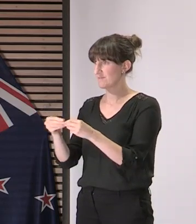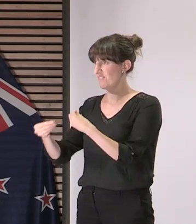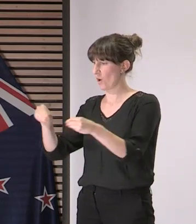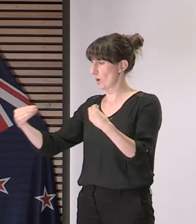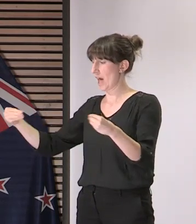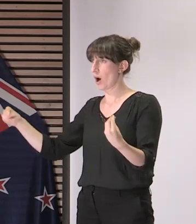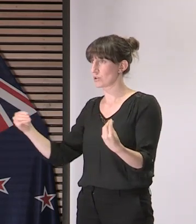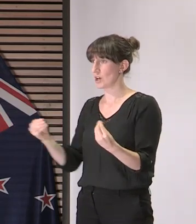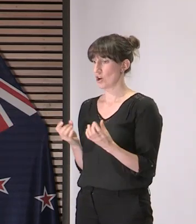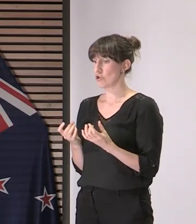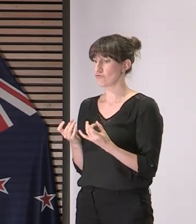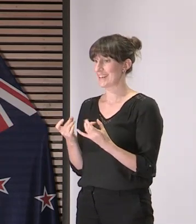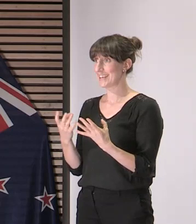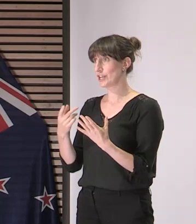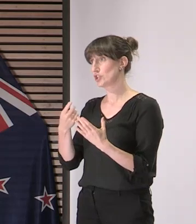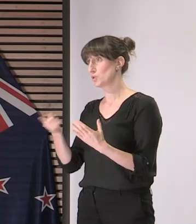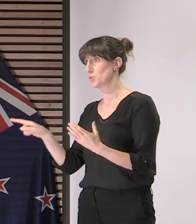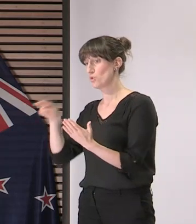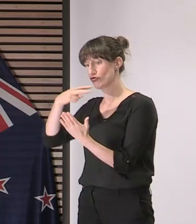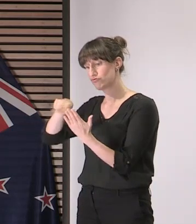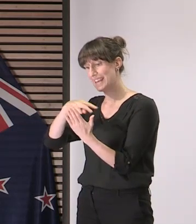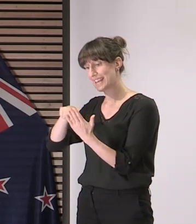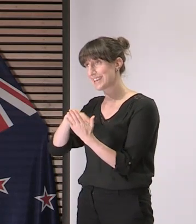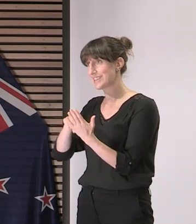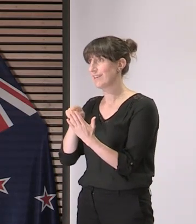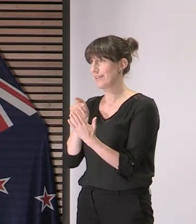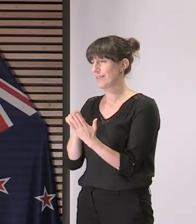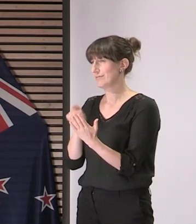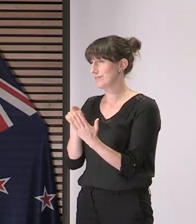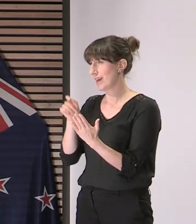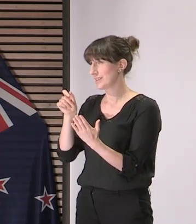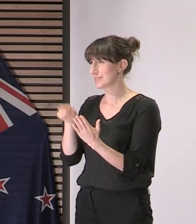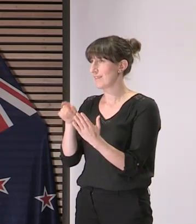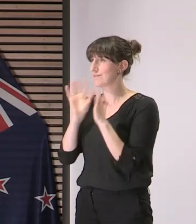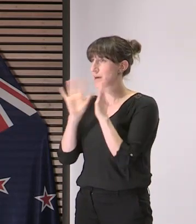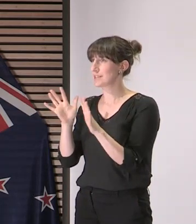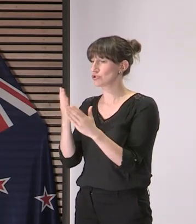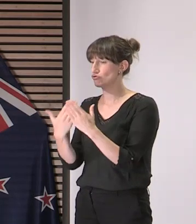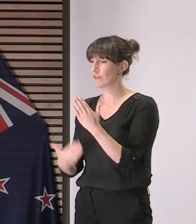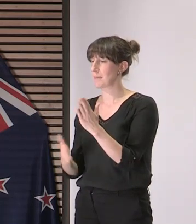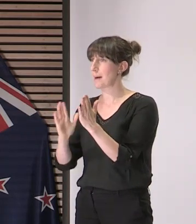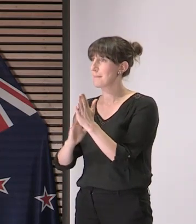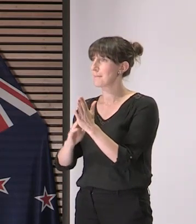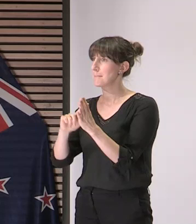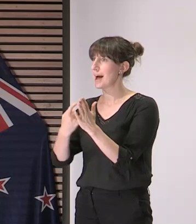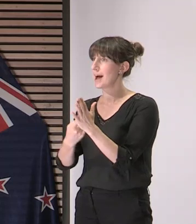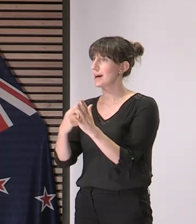different number activities. There's an activity pack of fold-out cards that can be used, the ready to read